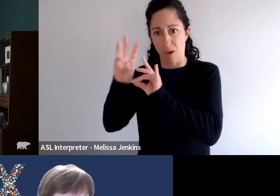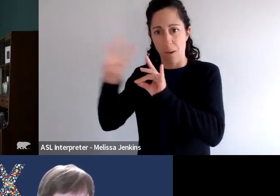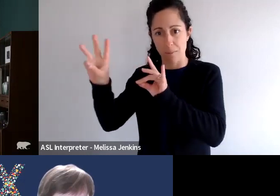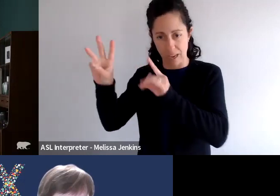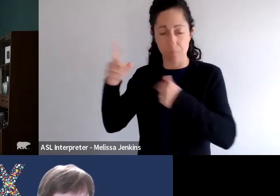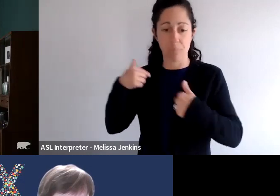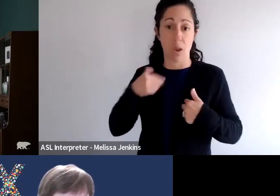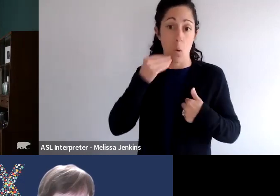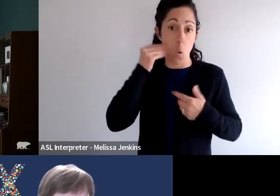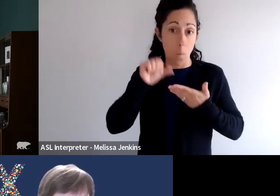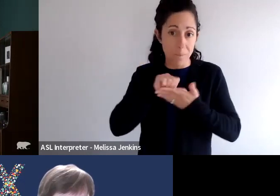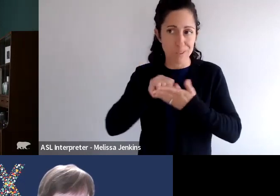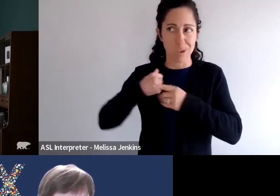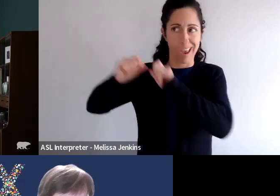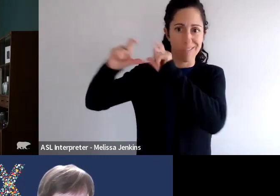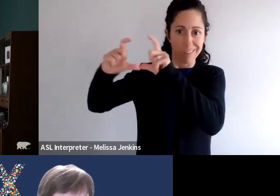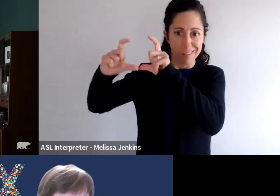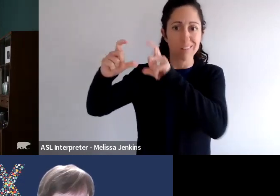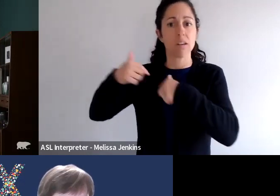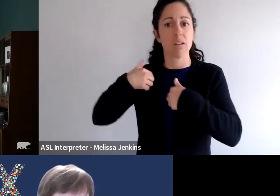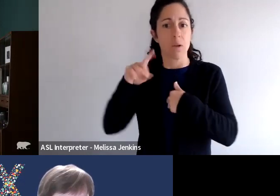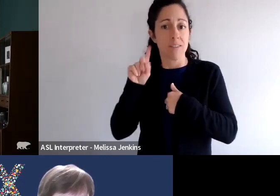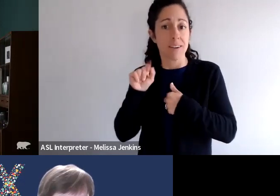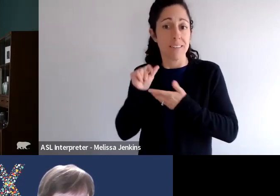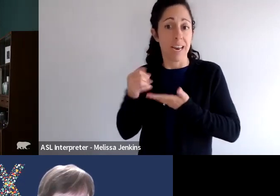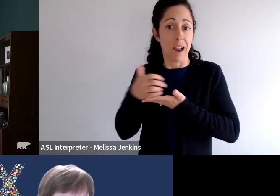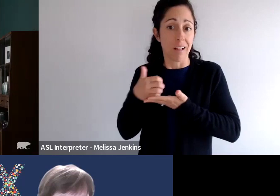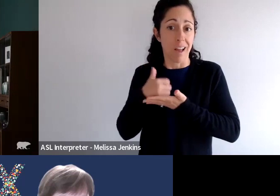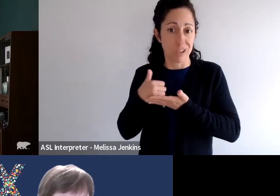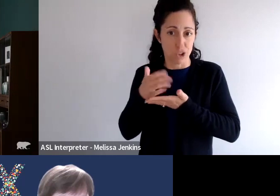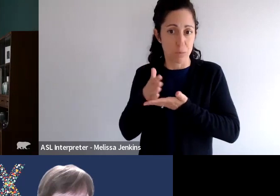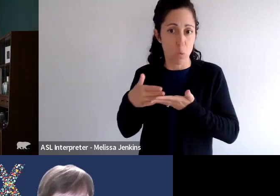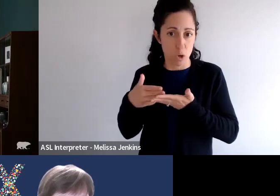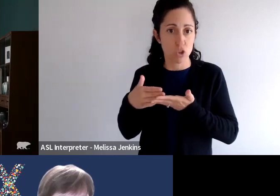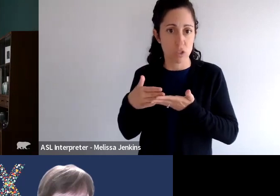home page, we have a data collection section of our website now that will direct you to